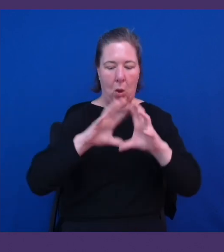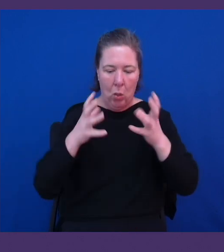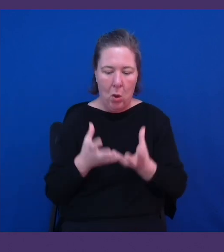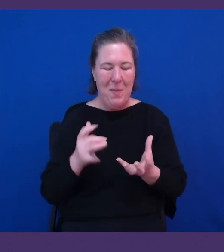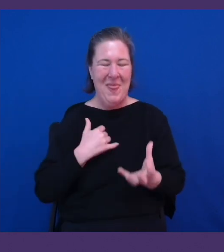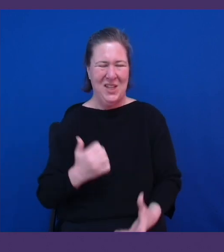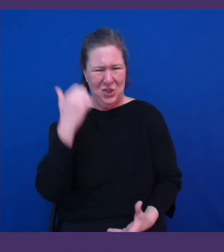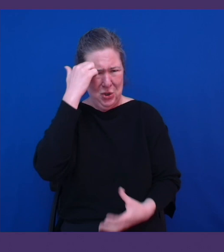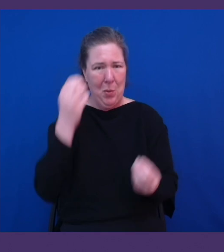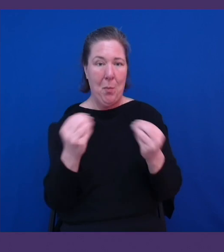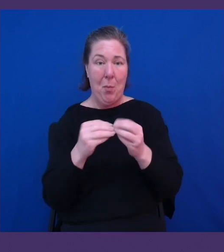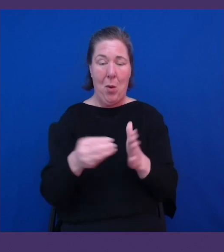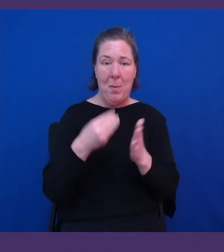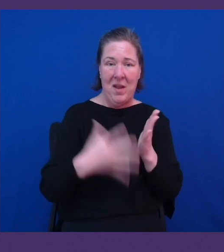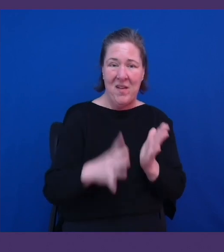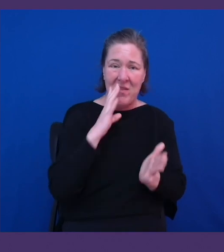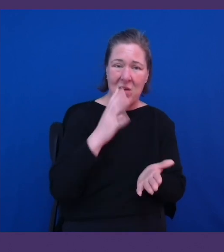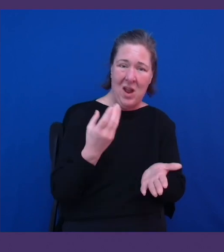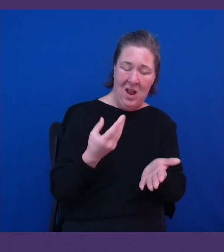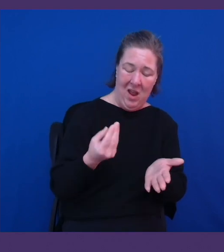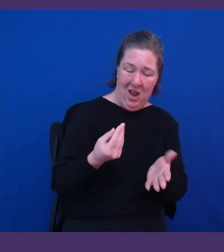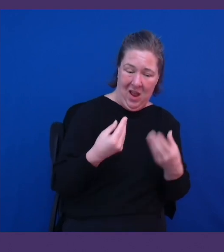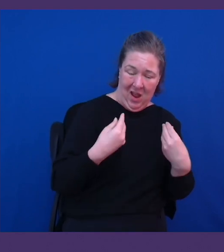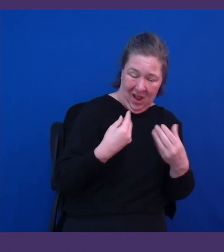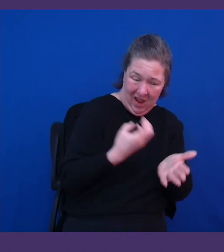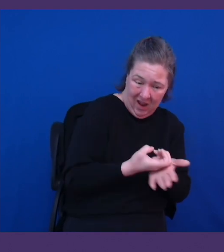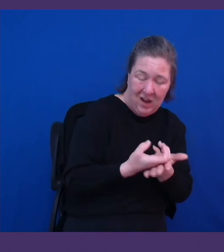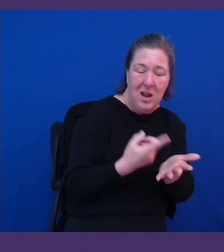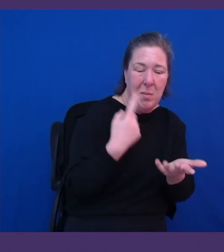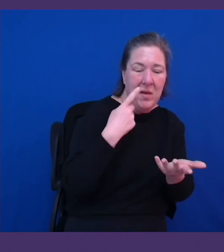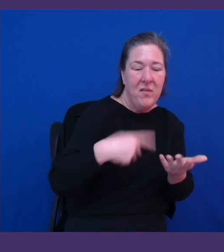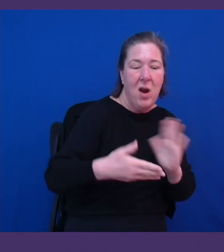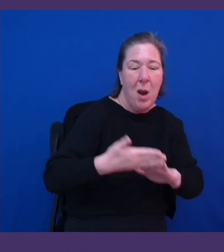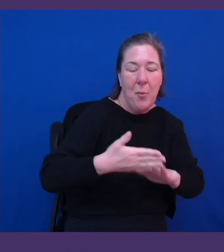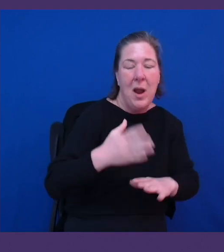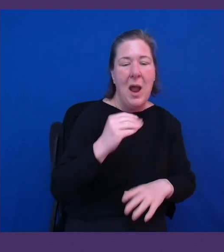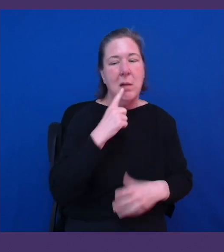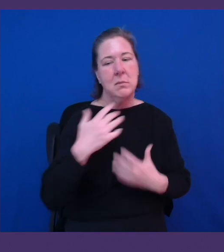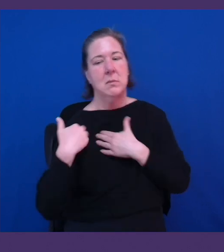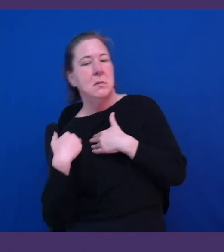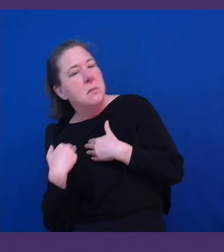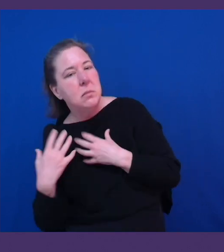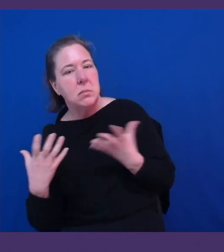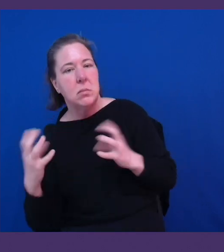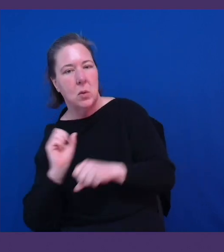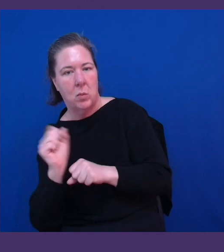for economic operators and it's also more cumbersome for me. So, if we have the same standard, it becomes better